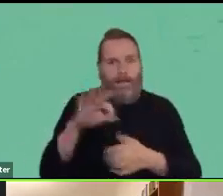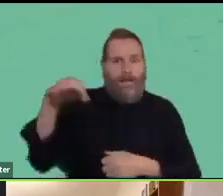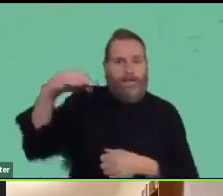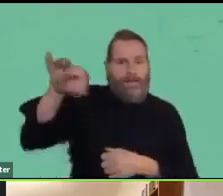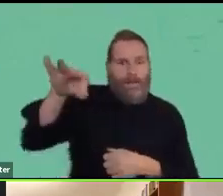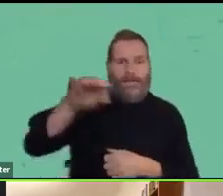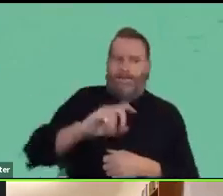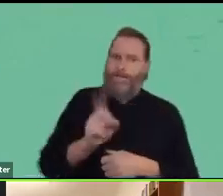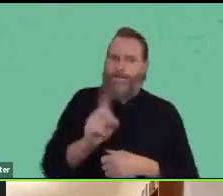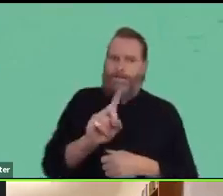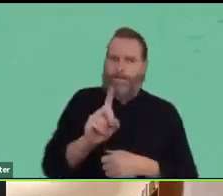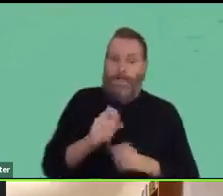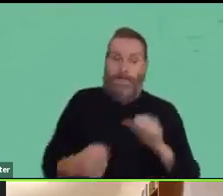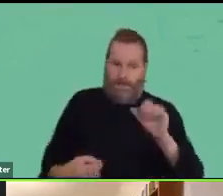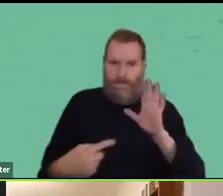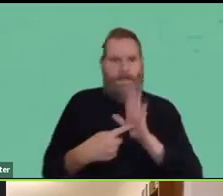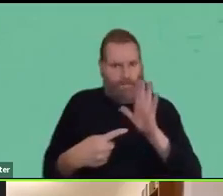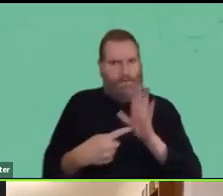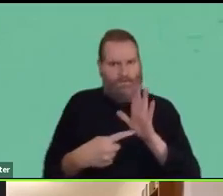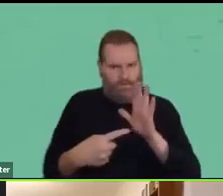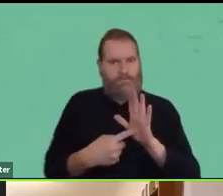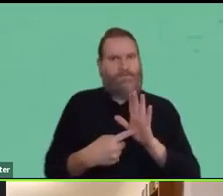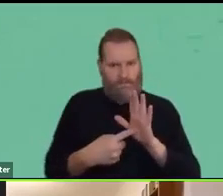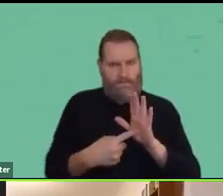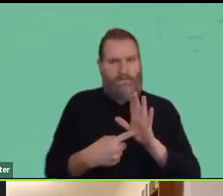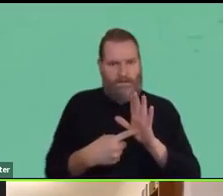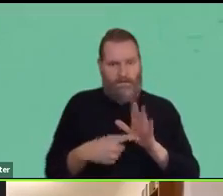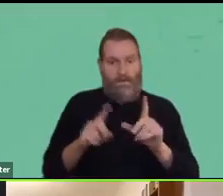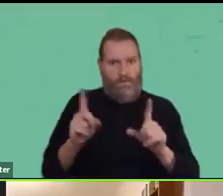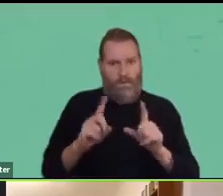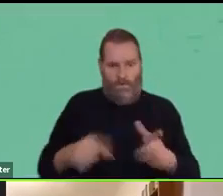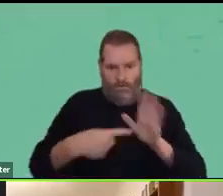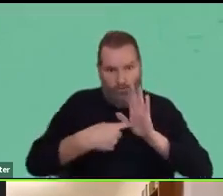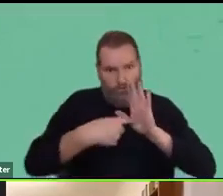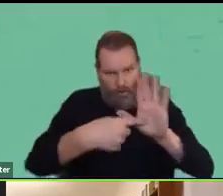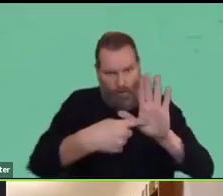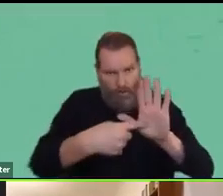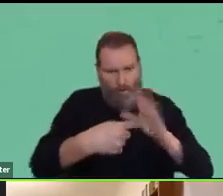if it comes to that we have to be able to show that we can do something that will make